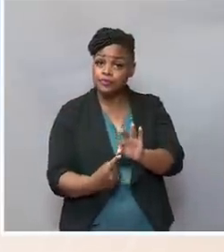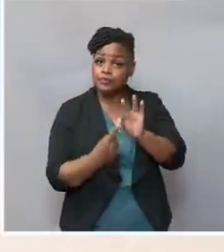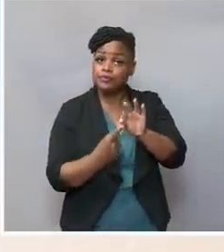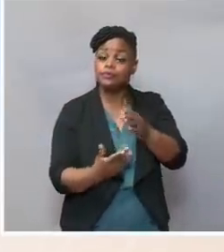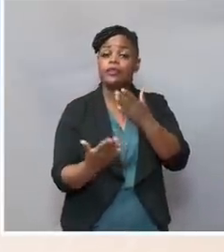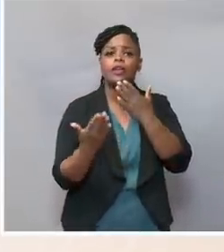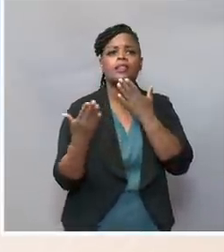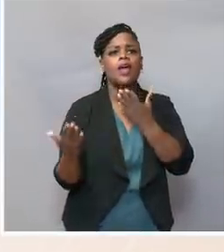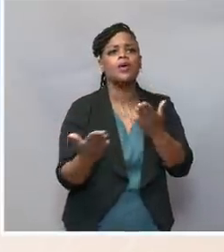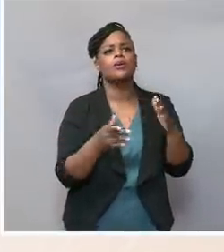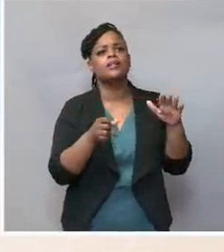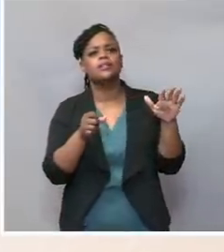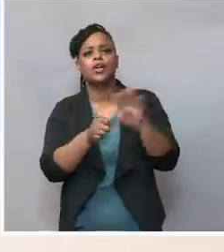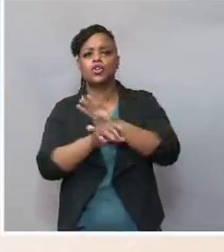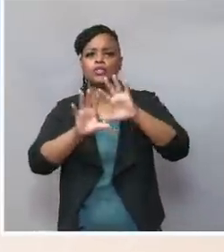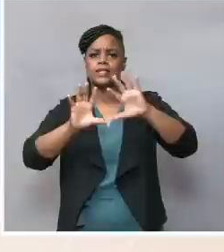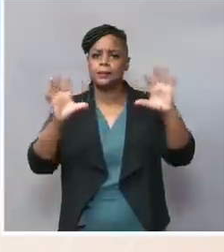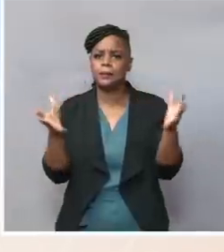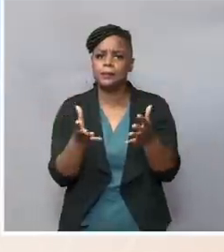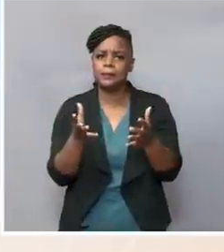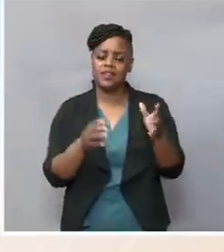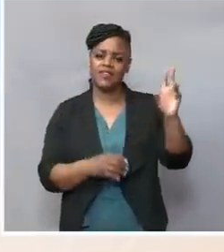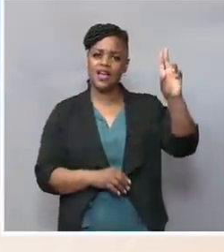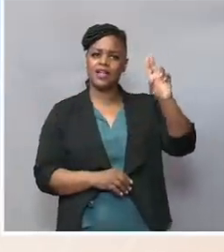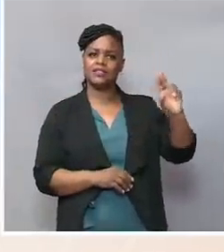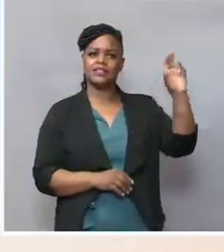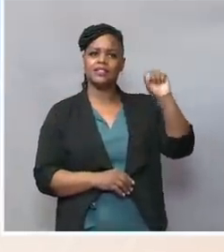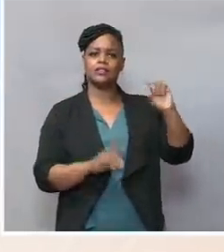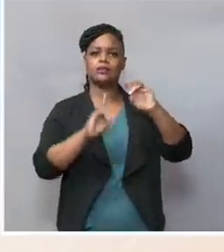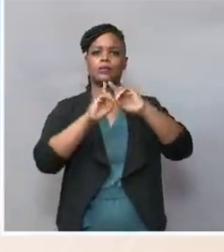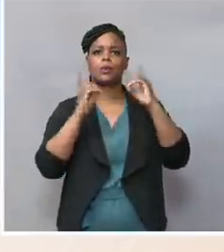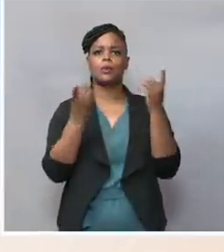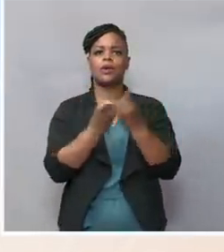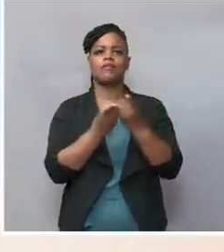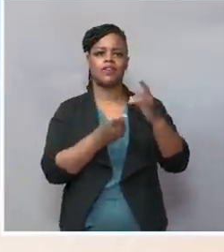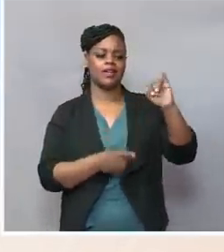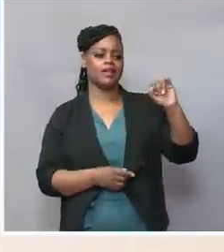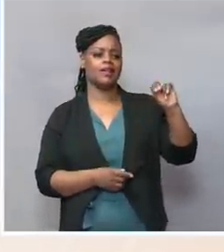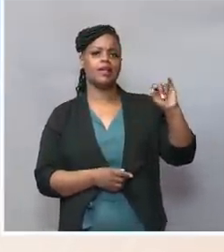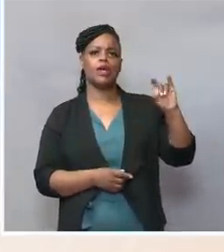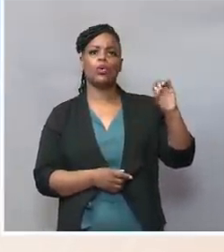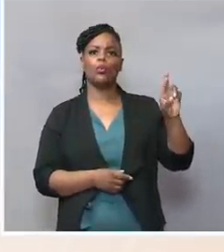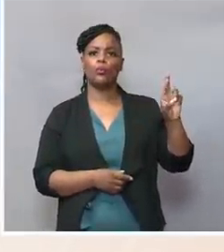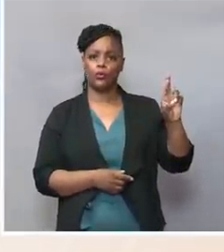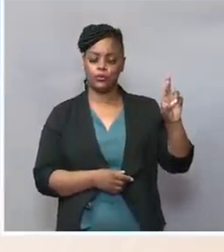at the United States Department of the Interior, the National Park Service, and to everyone involved